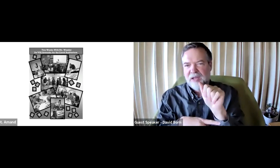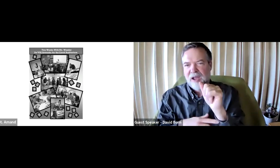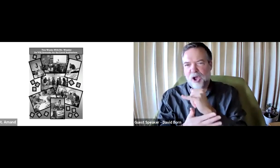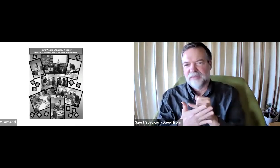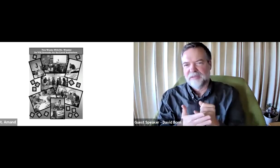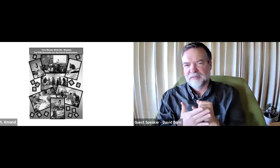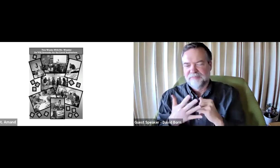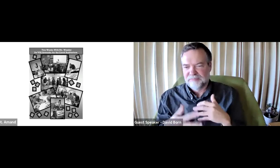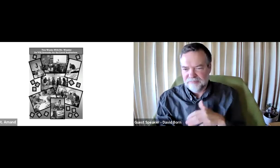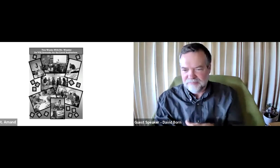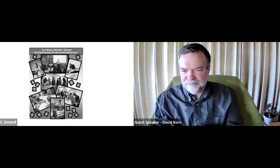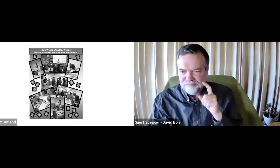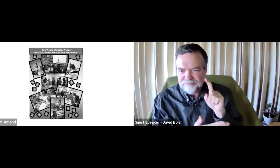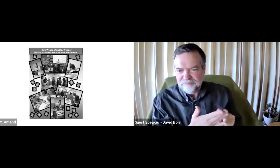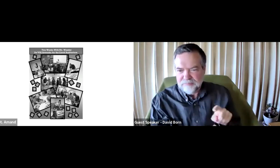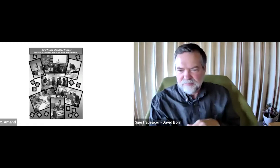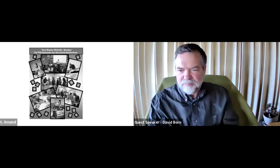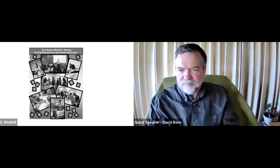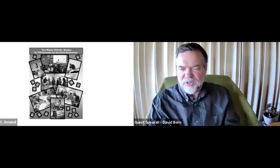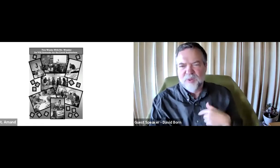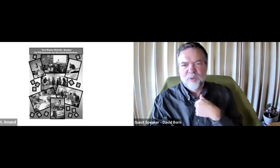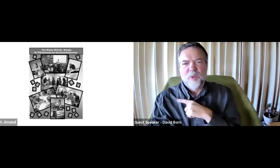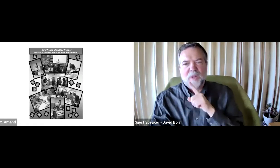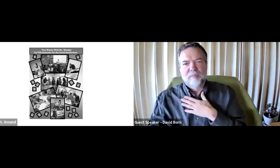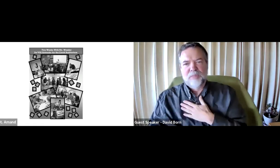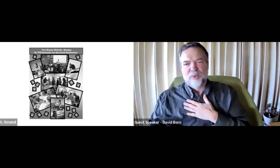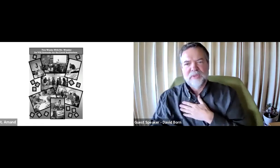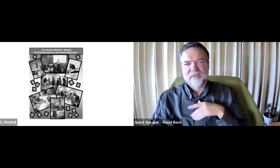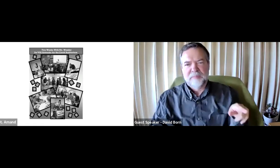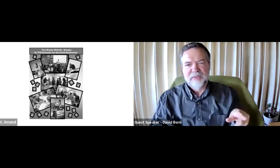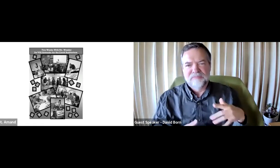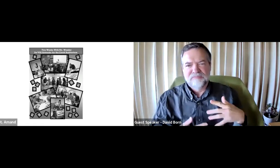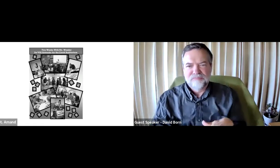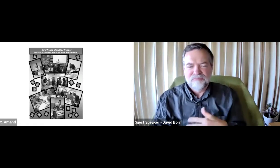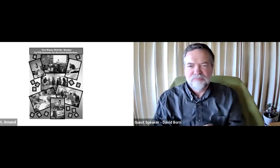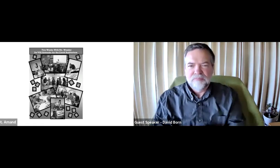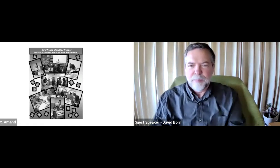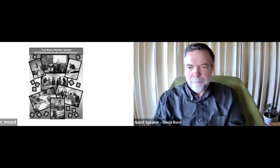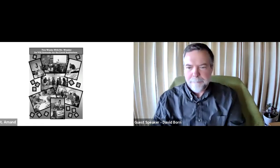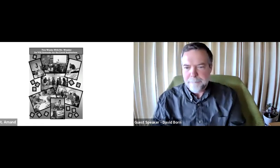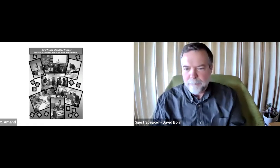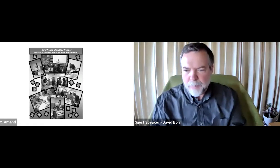and his famous De'VIA artwork. We did that in recognition of him,